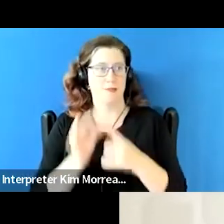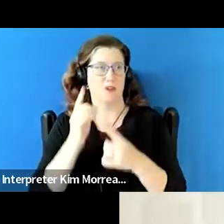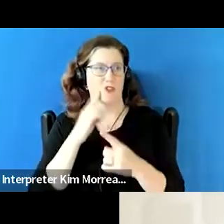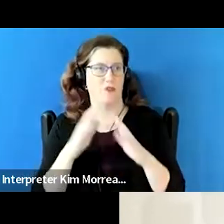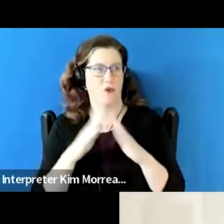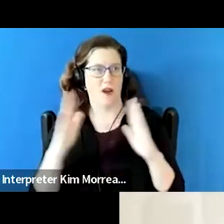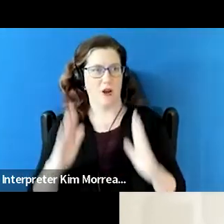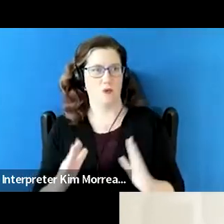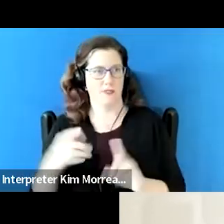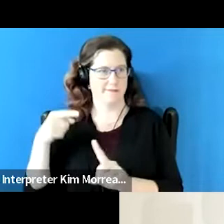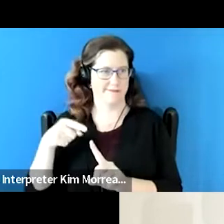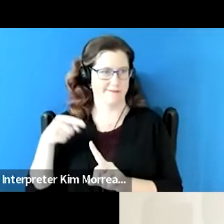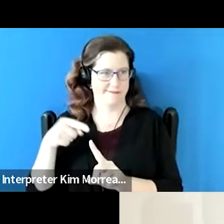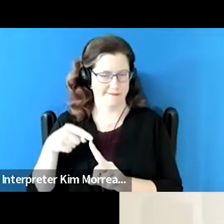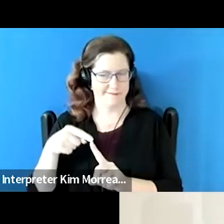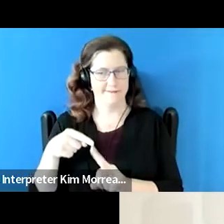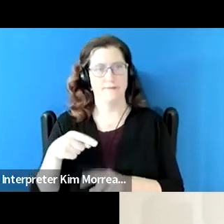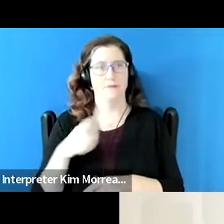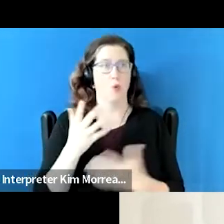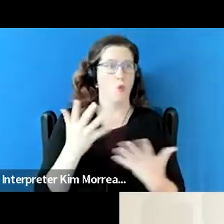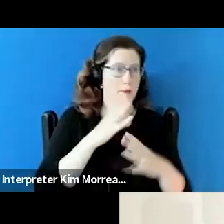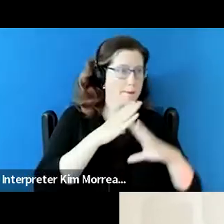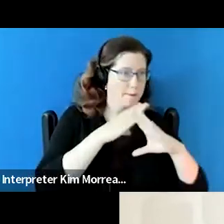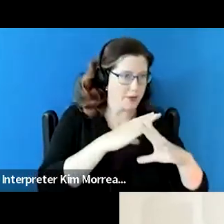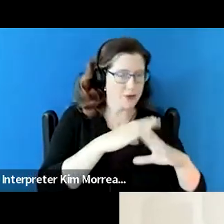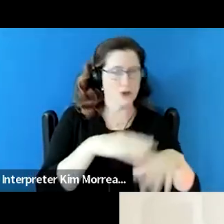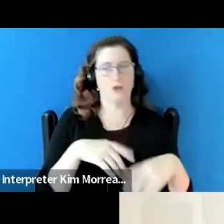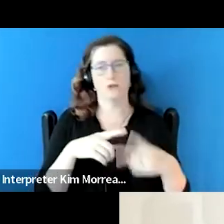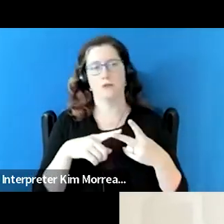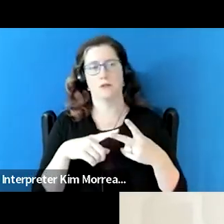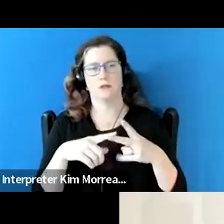and where our barriers and tackling that sooner than later.